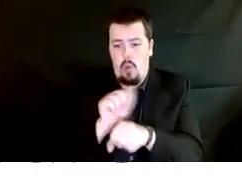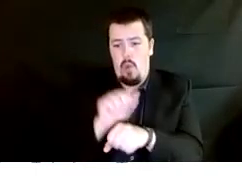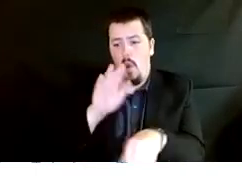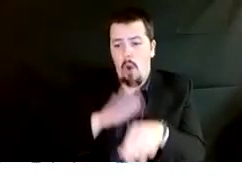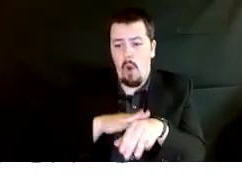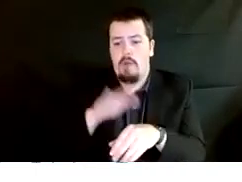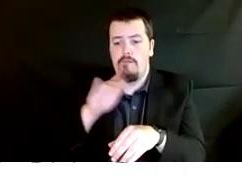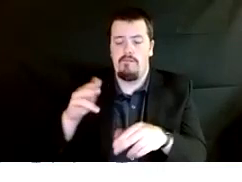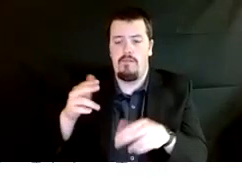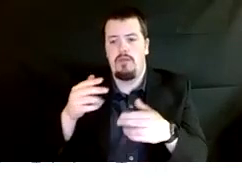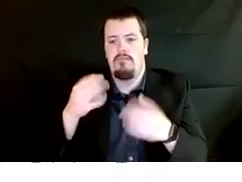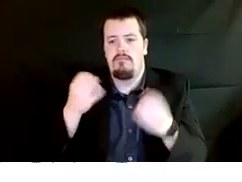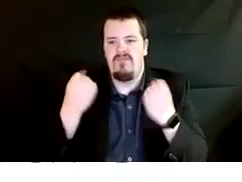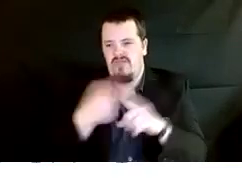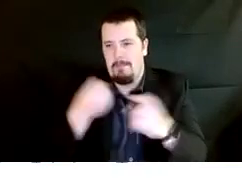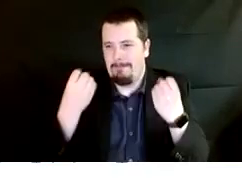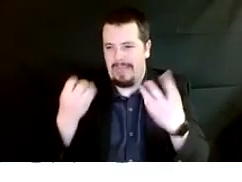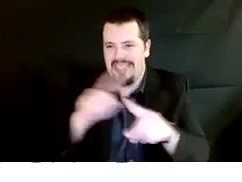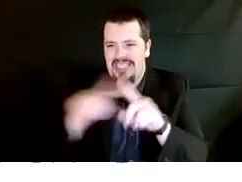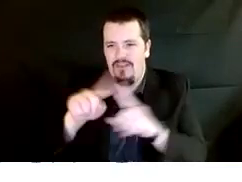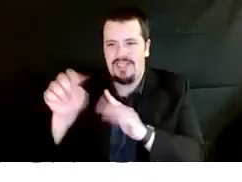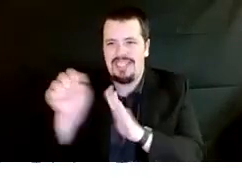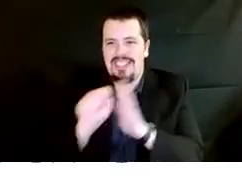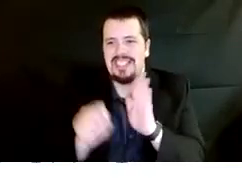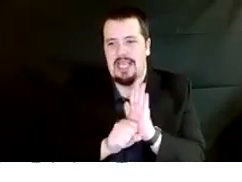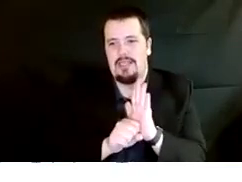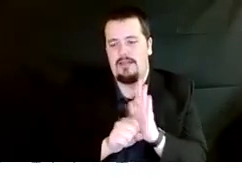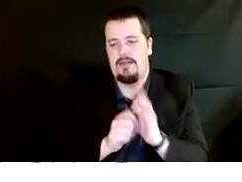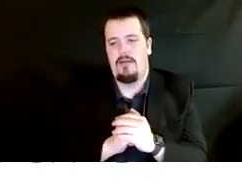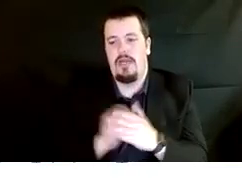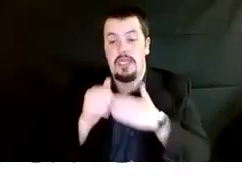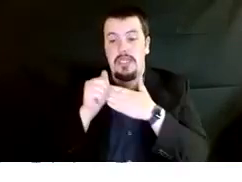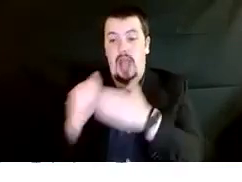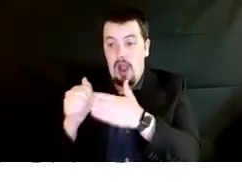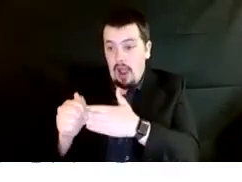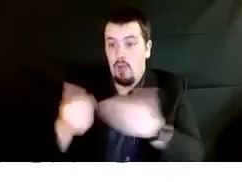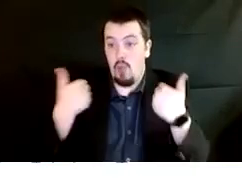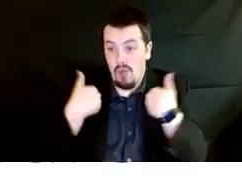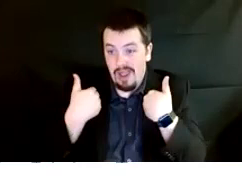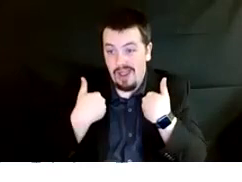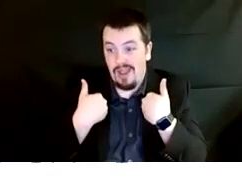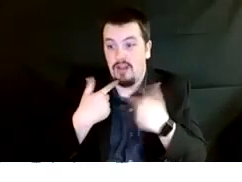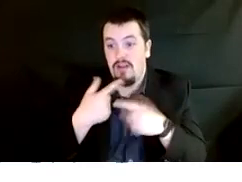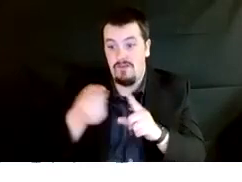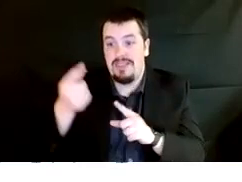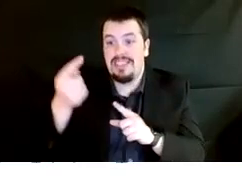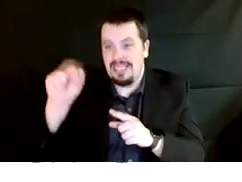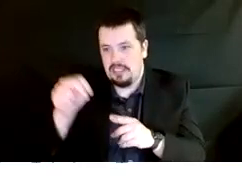a bunch of different states um the guidance that we had and the Tennessee guidance um